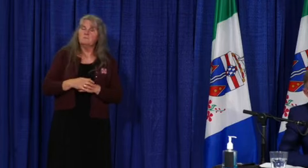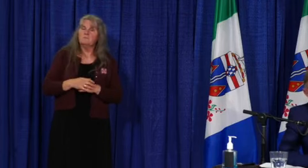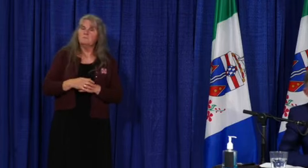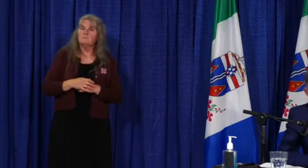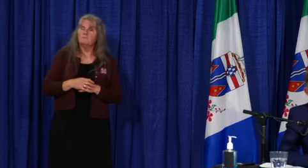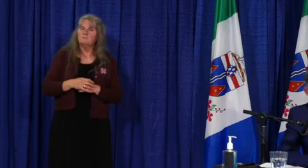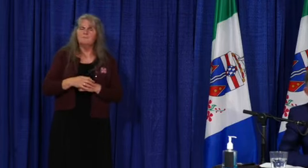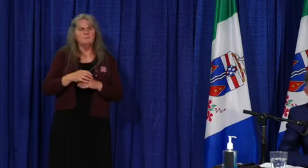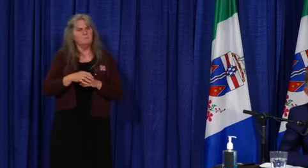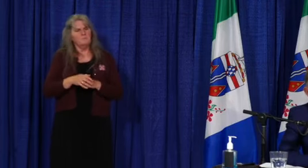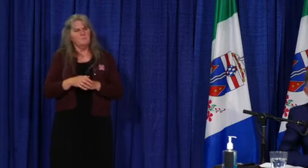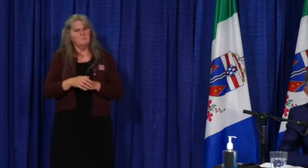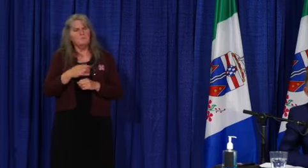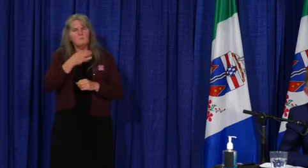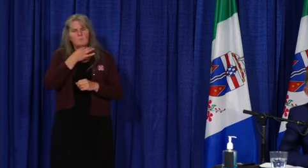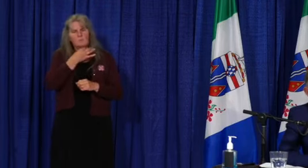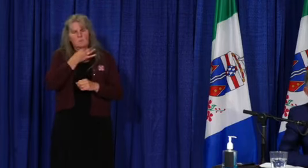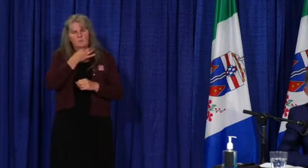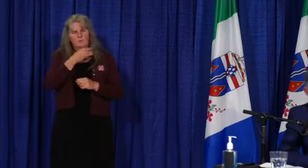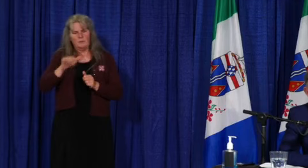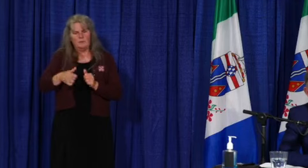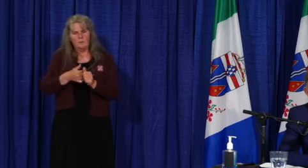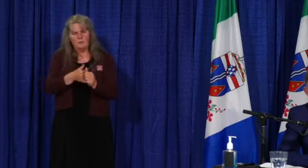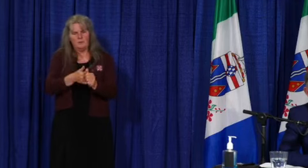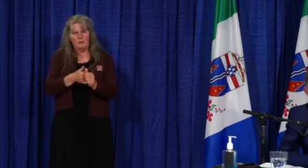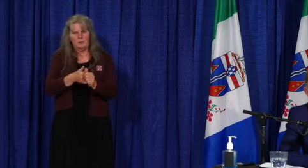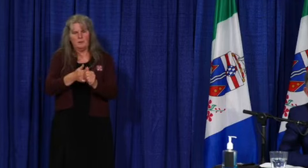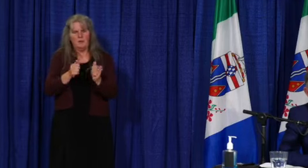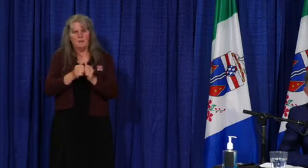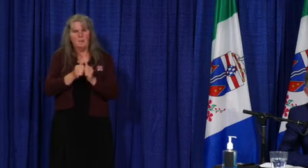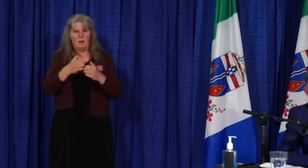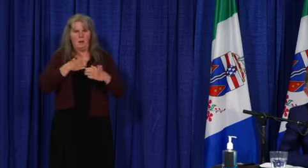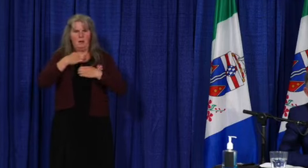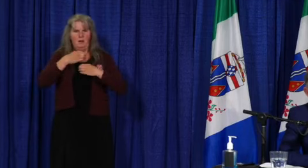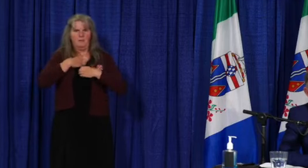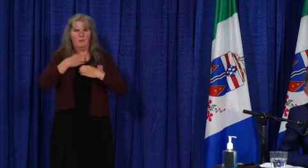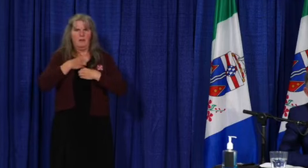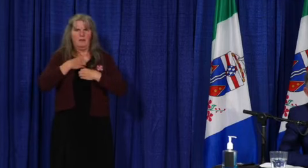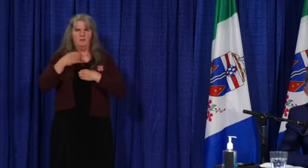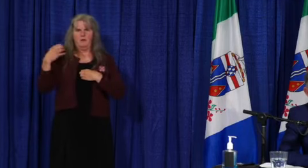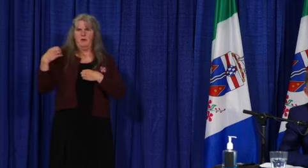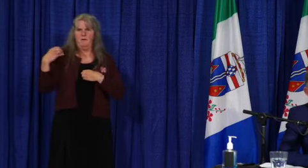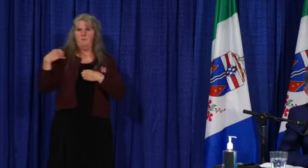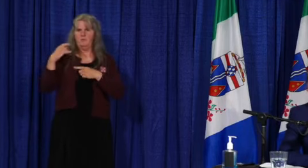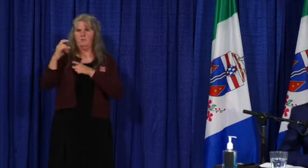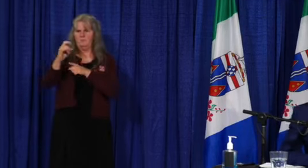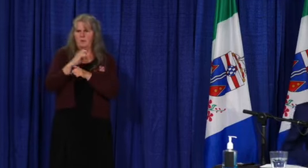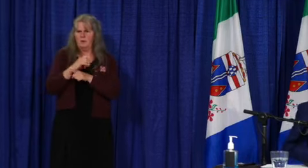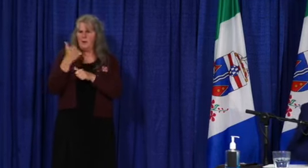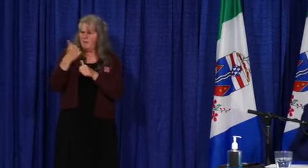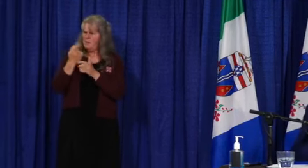wondering if there is an update to the number of complaints made to the enforcement line? I now Premier Silver, you said